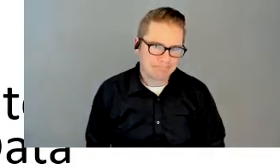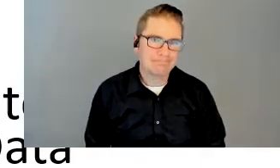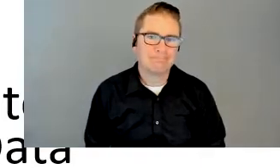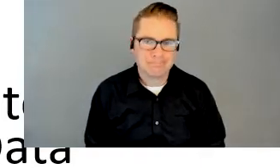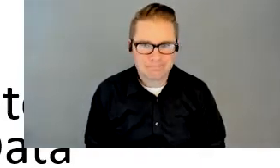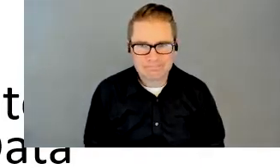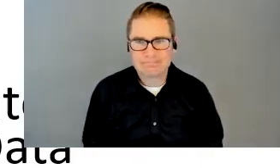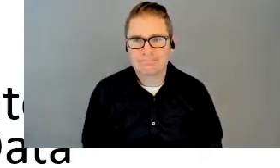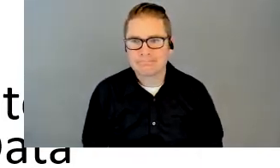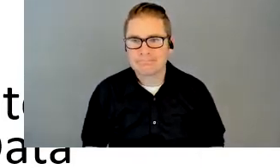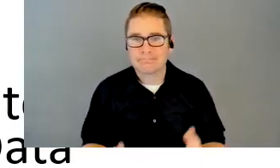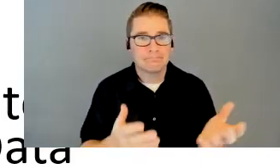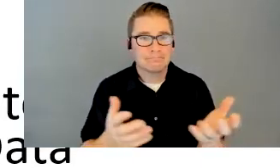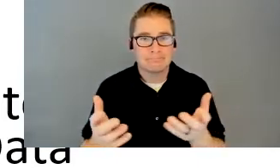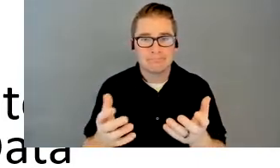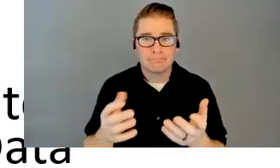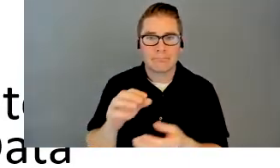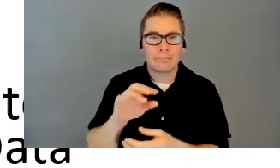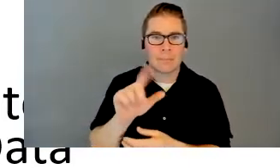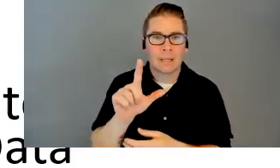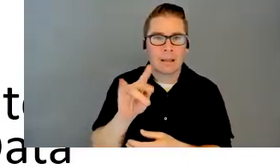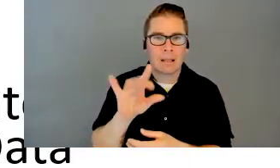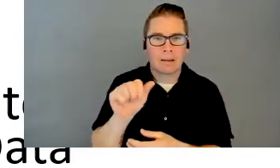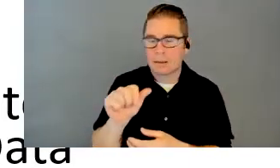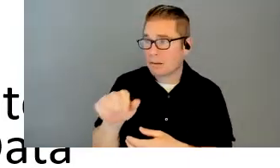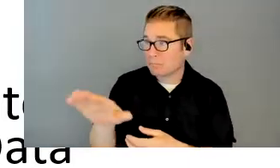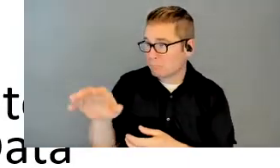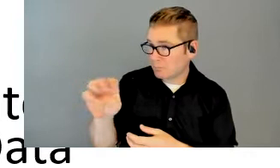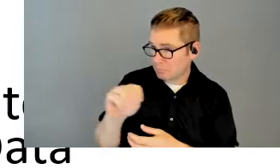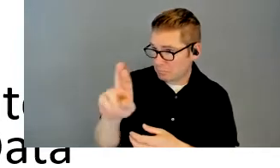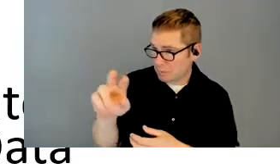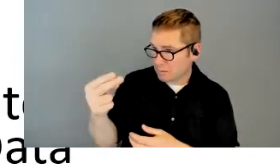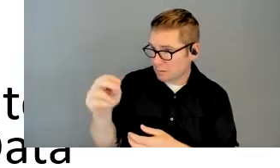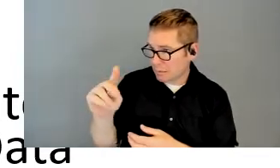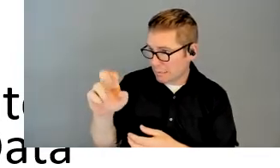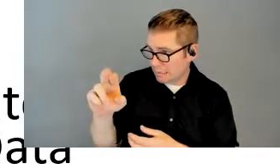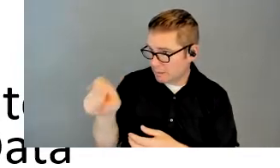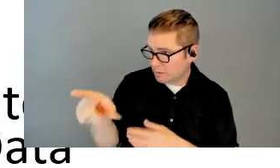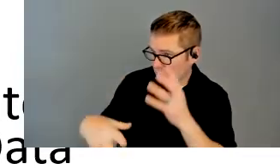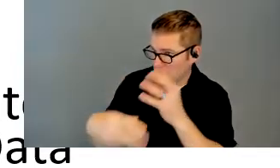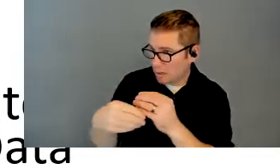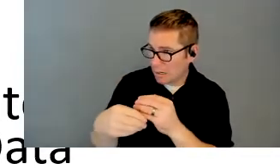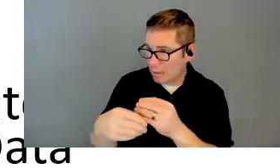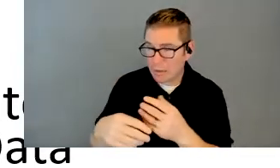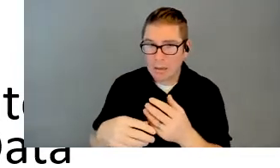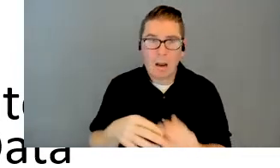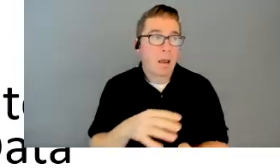Mr. Henderson, do you have anything to share on this slide? Not on this particular slide, but